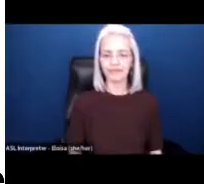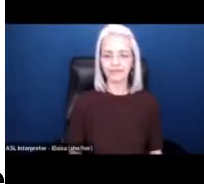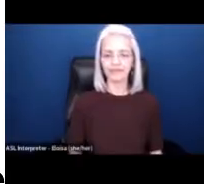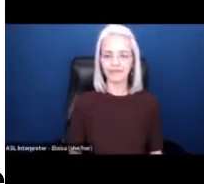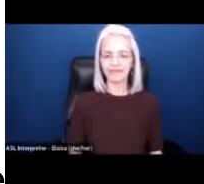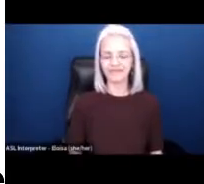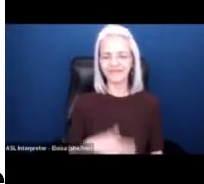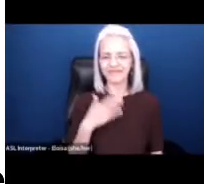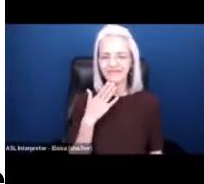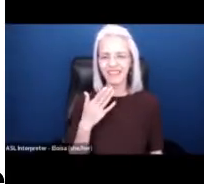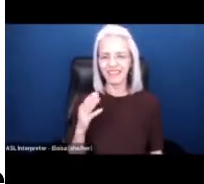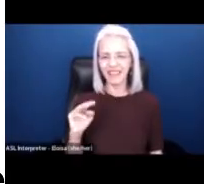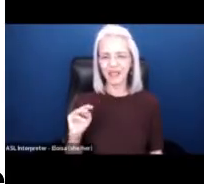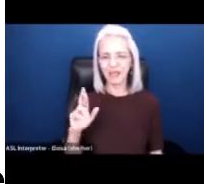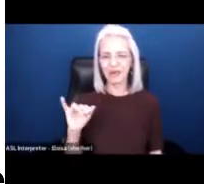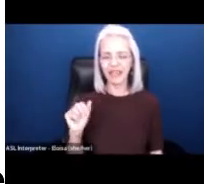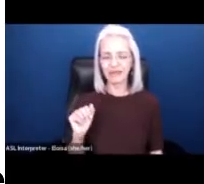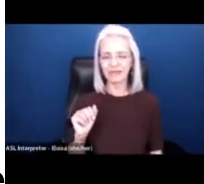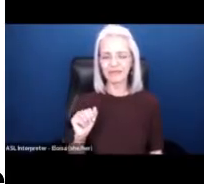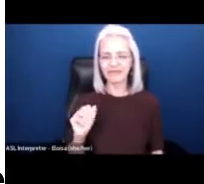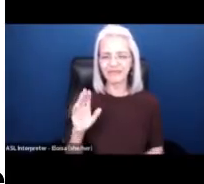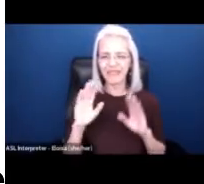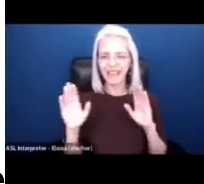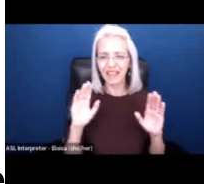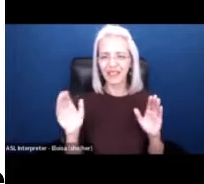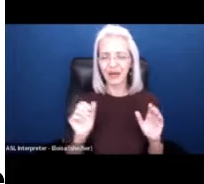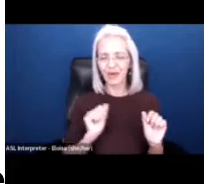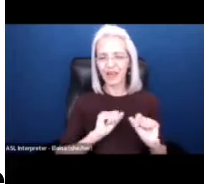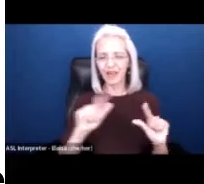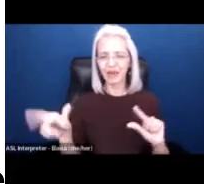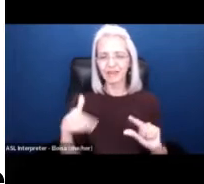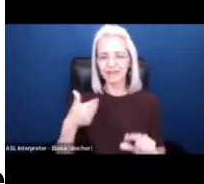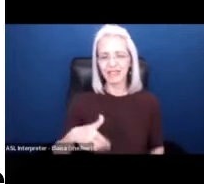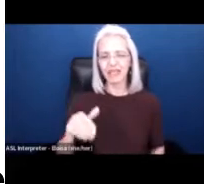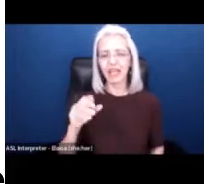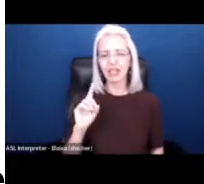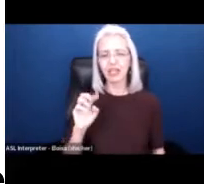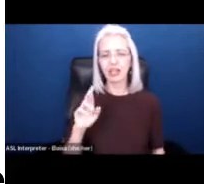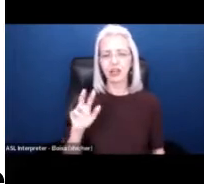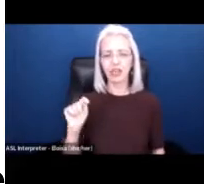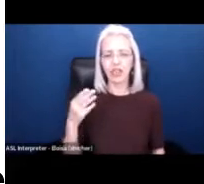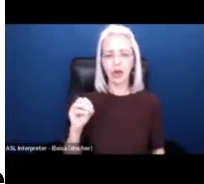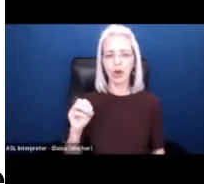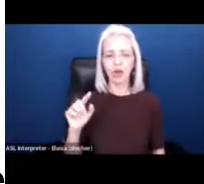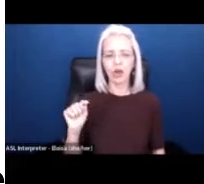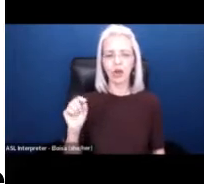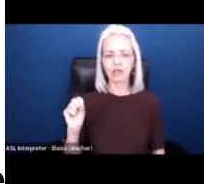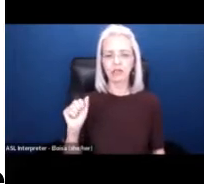Theo Tsaousides: Thank you, Maria. Hello, everybody. I'm Dr. Theo Tsaousides. I am a white male with dark brown hair and